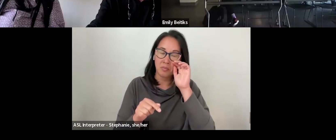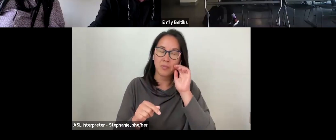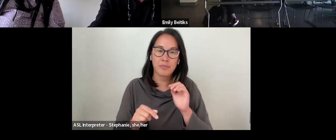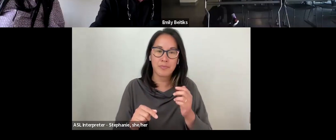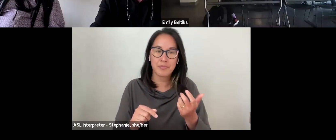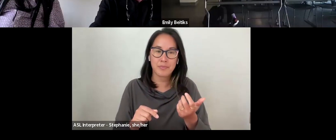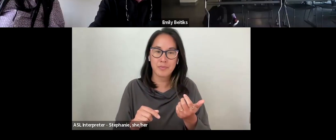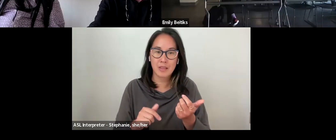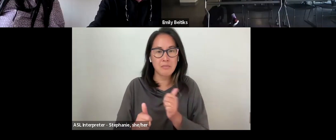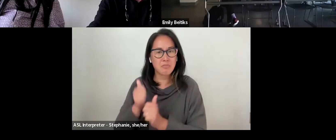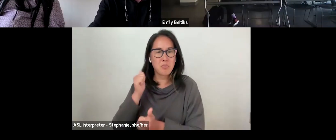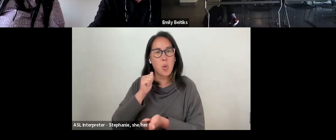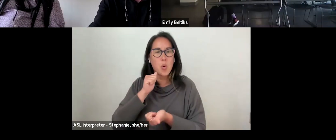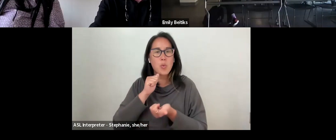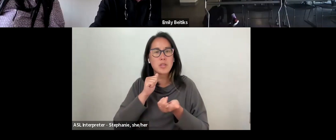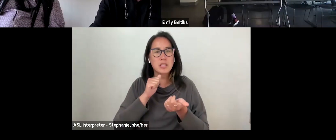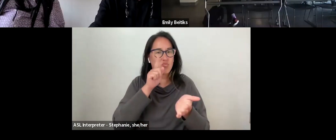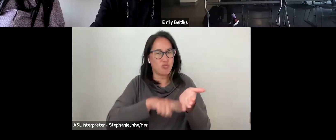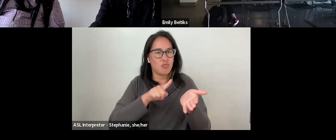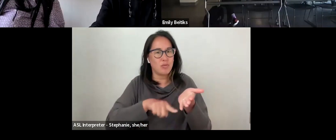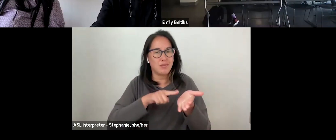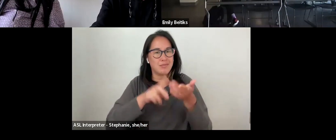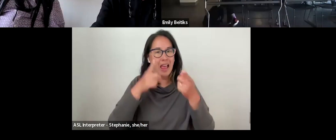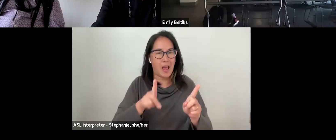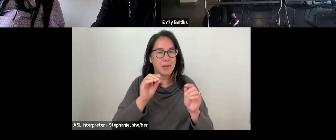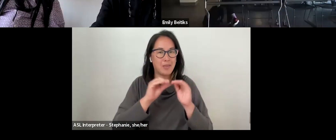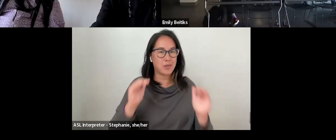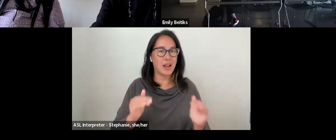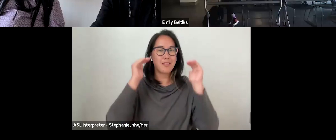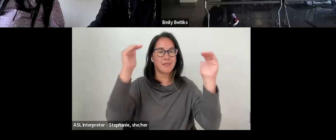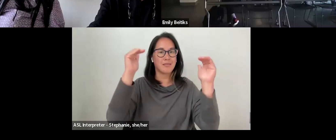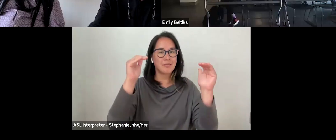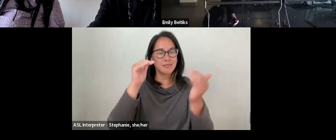of academic medical research is done.